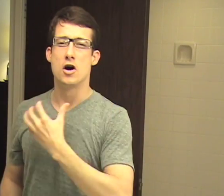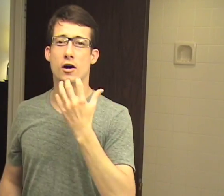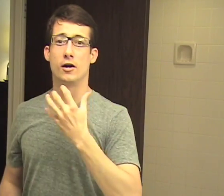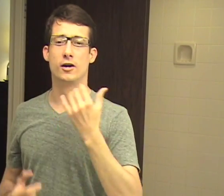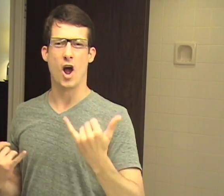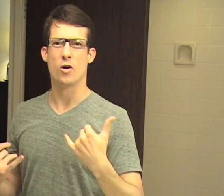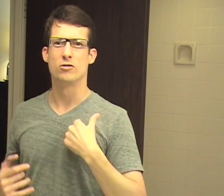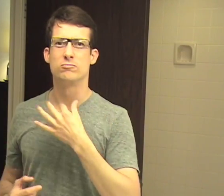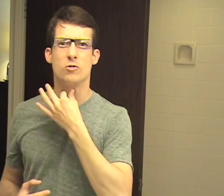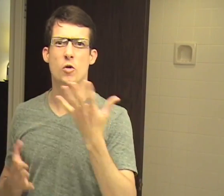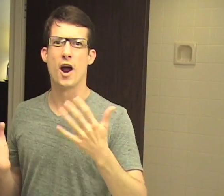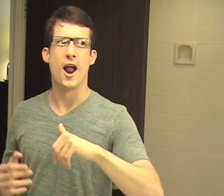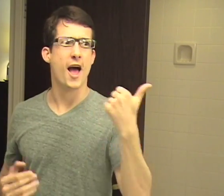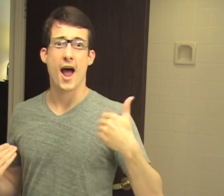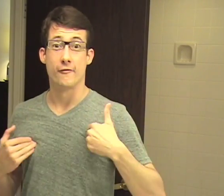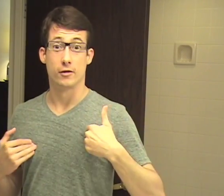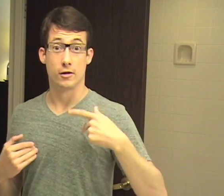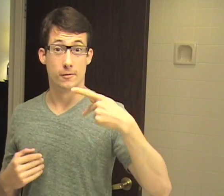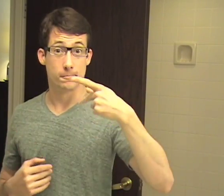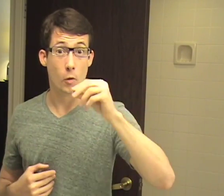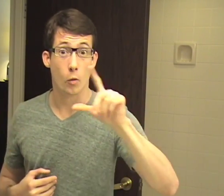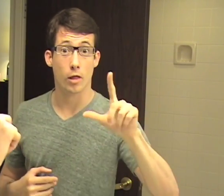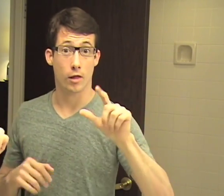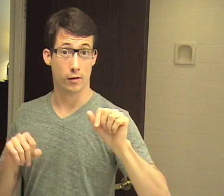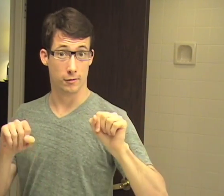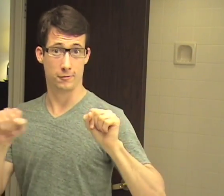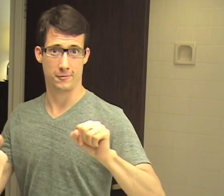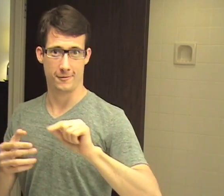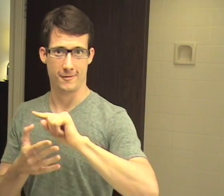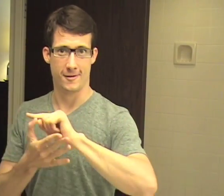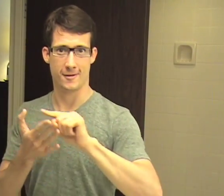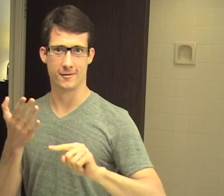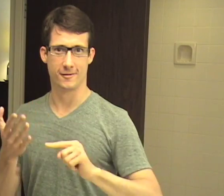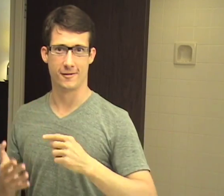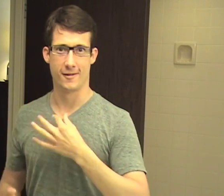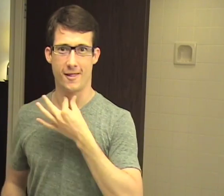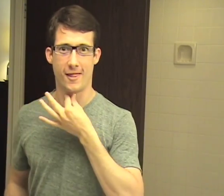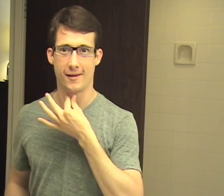Now I'm curious what else the hotel has to offer! A pool? Gym?